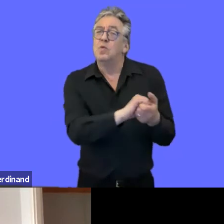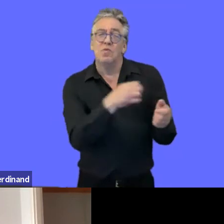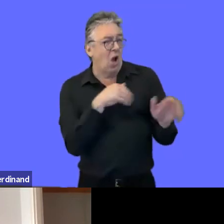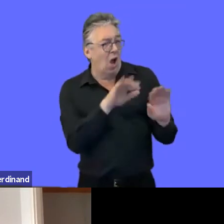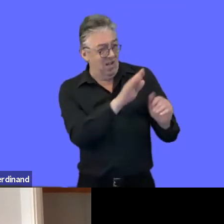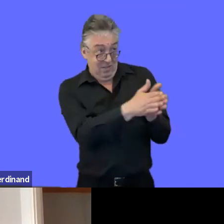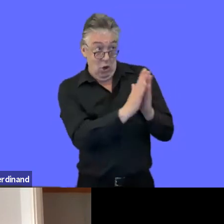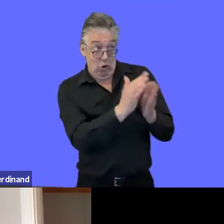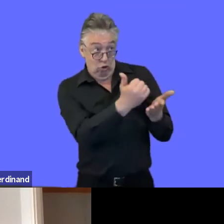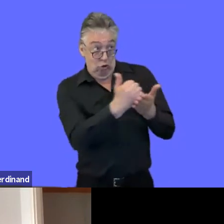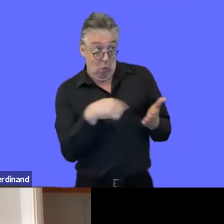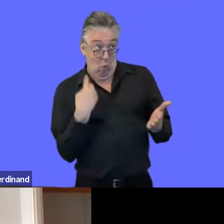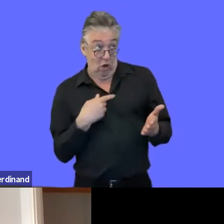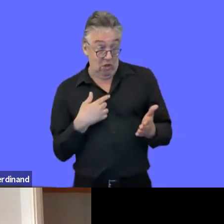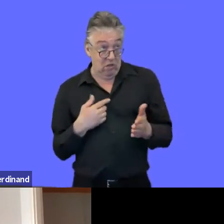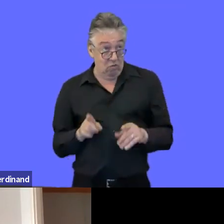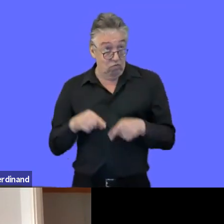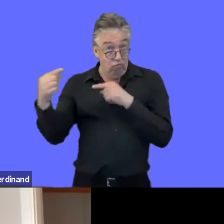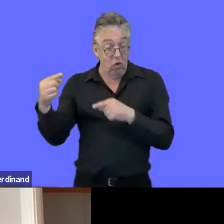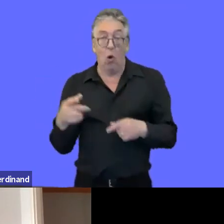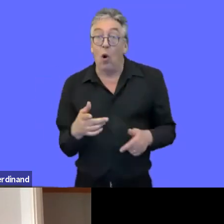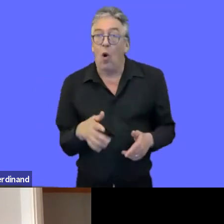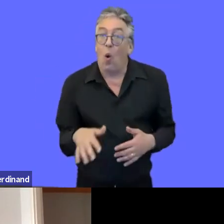Everyone we spoke to expressed criticism of the situation